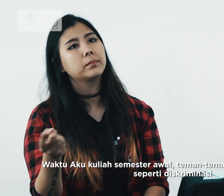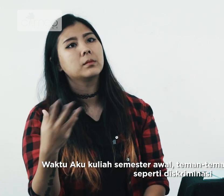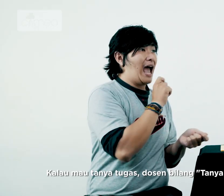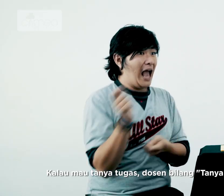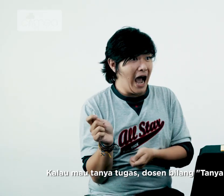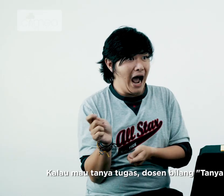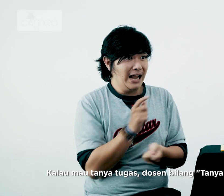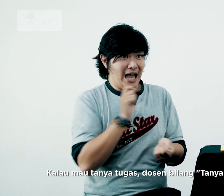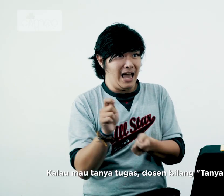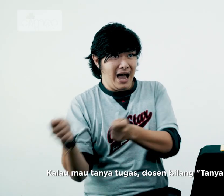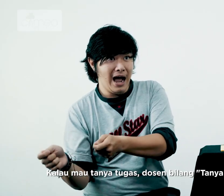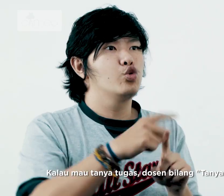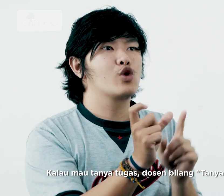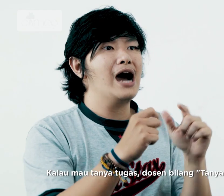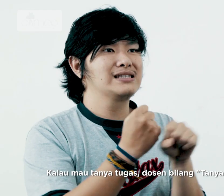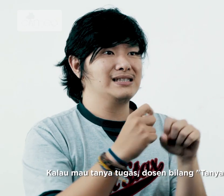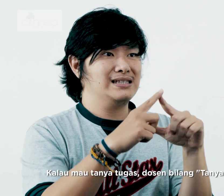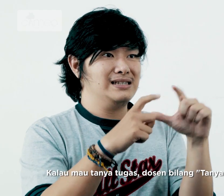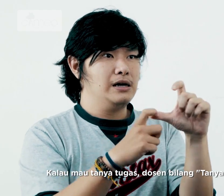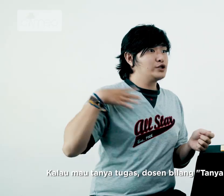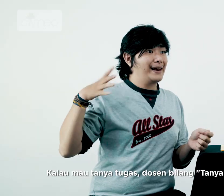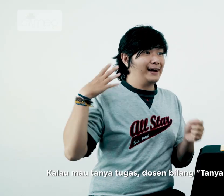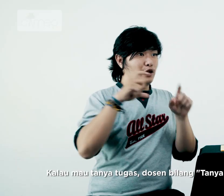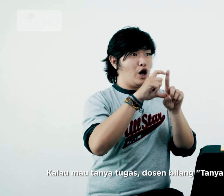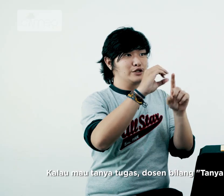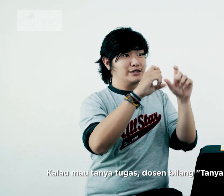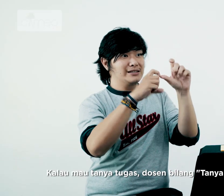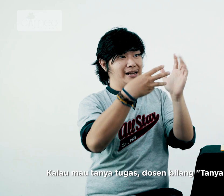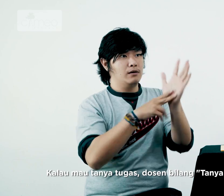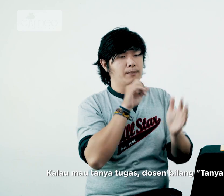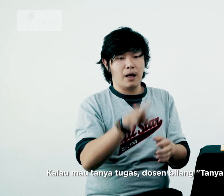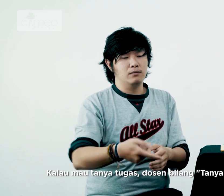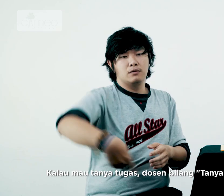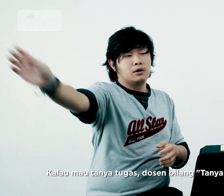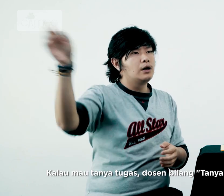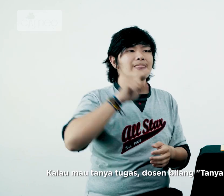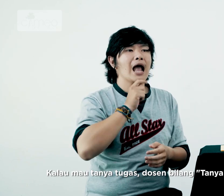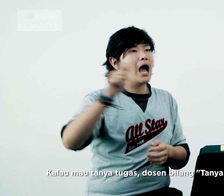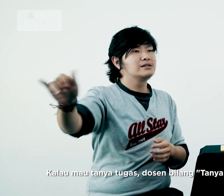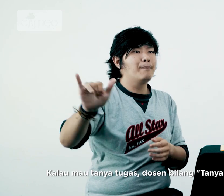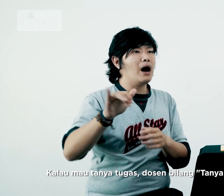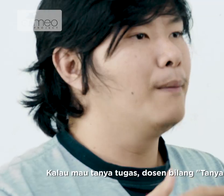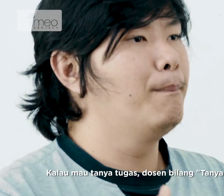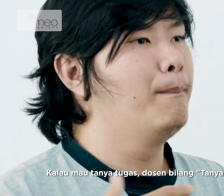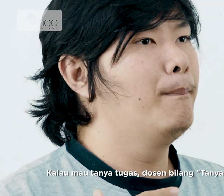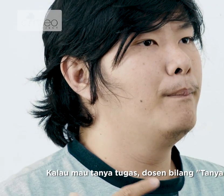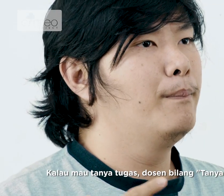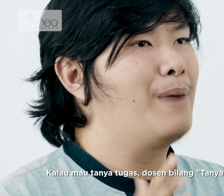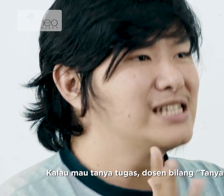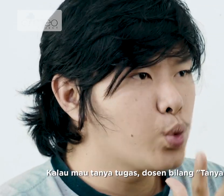When I asked about assignments, the lecturer said, "Ask the other students!"